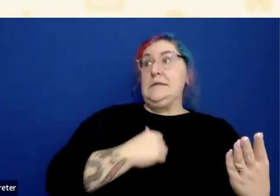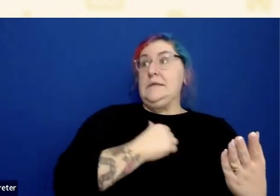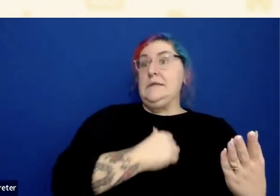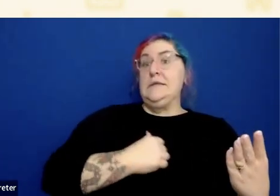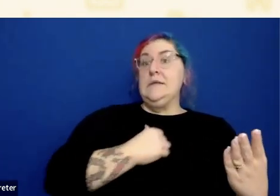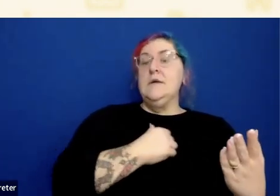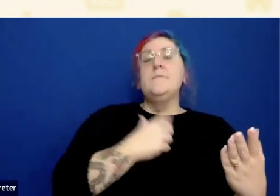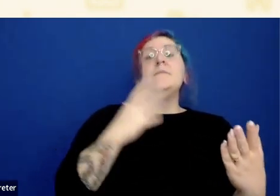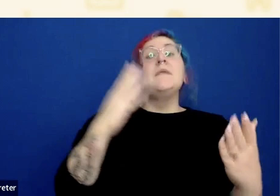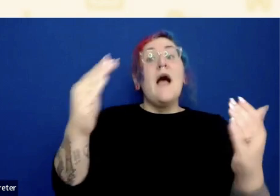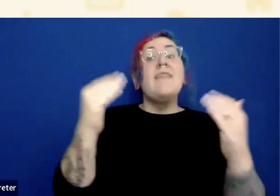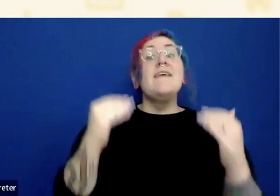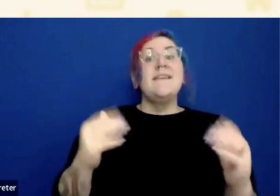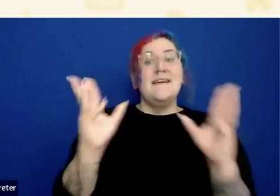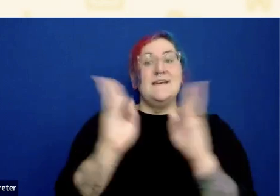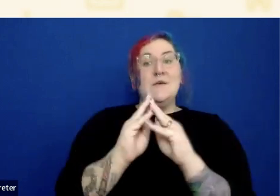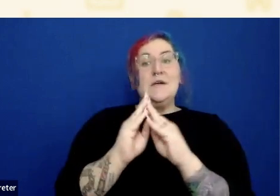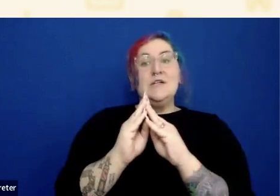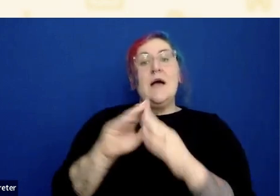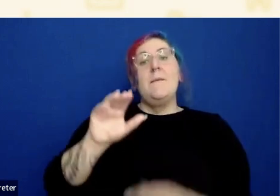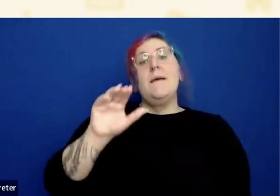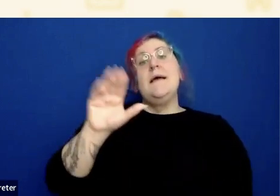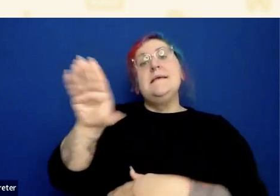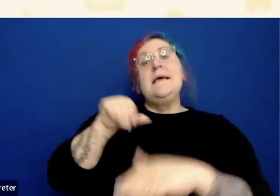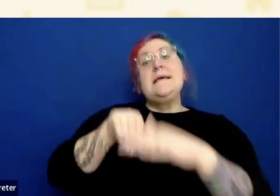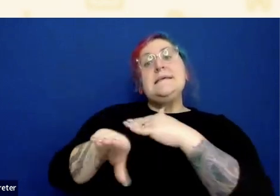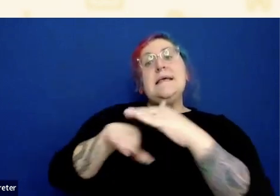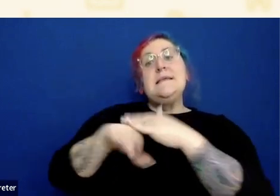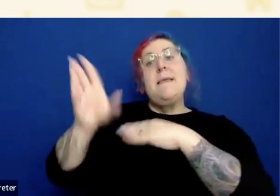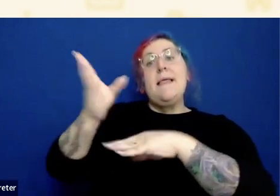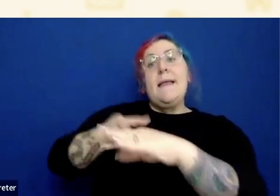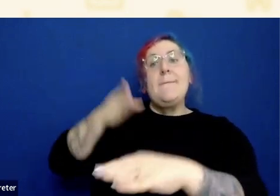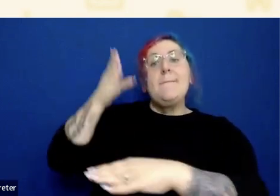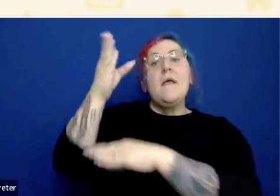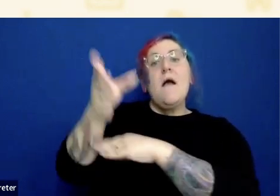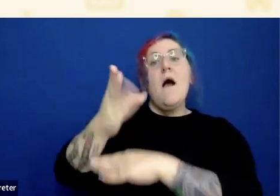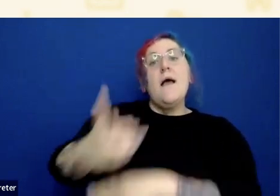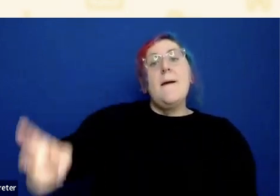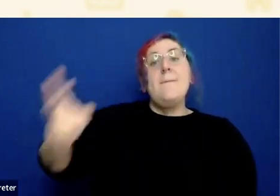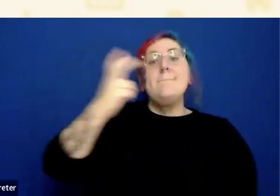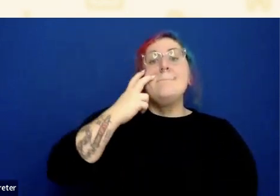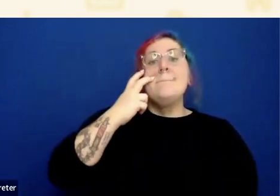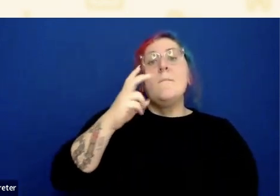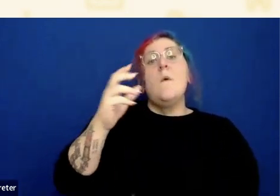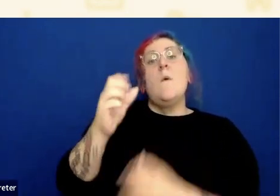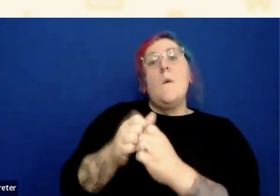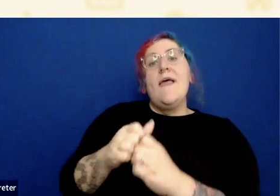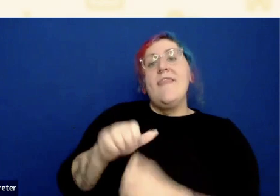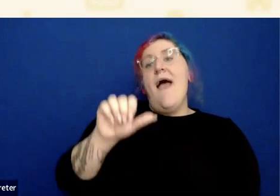The next session is Accessibility Beyond Blindness with Allie Nimmons. Don't forget to visit our sponsors' pages.